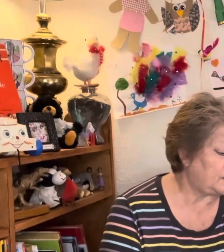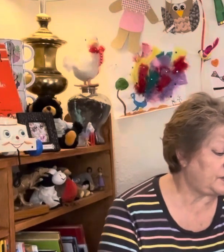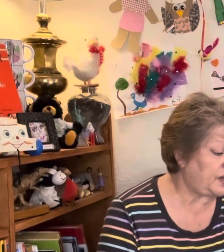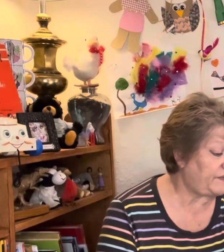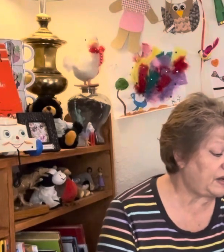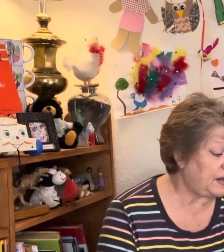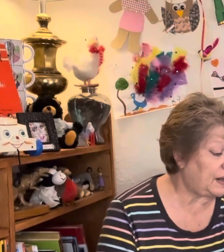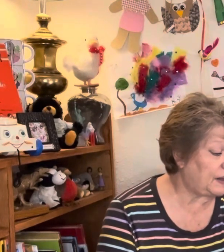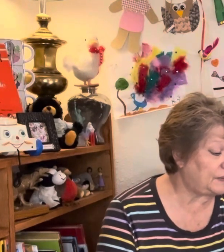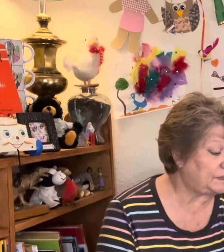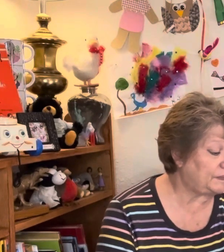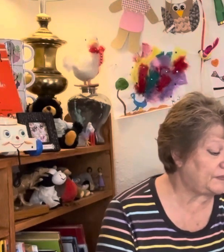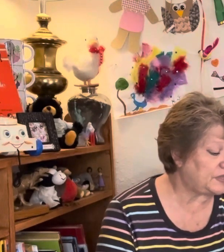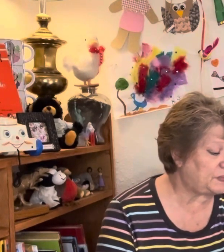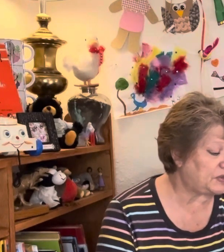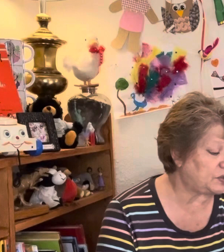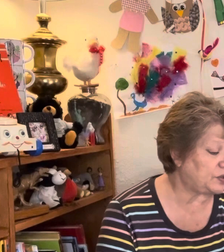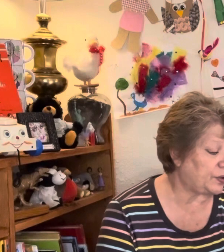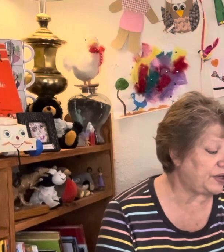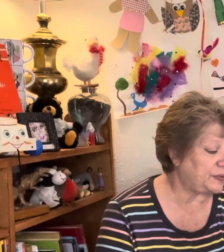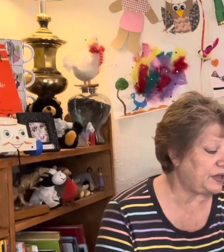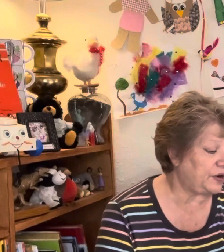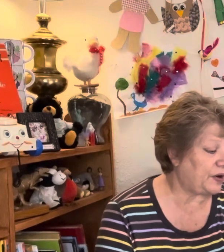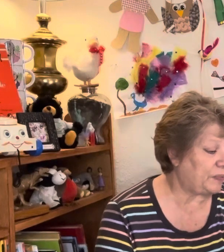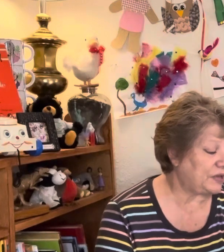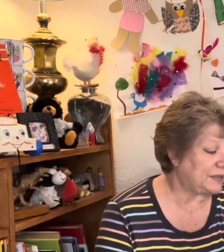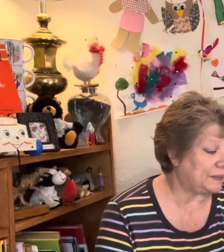So, do you have any special stories with your grandpas?